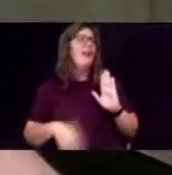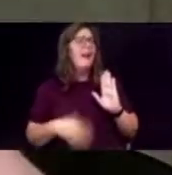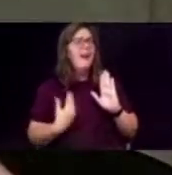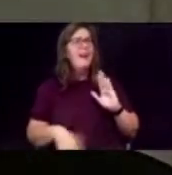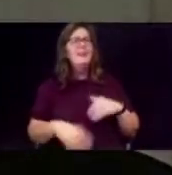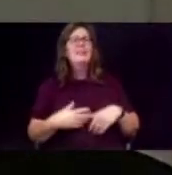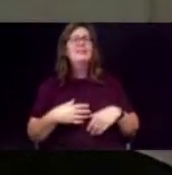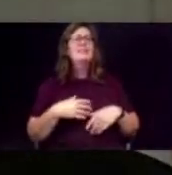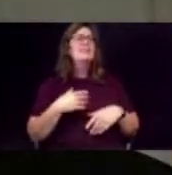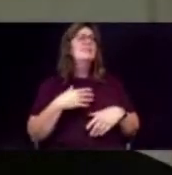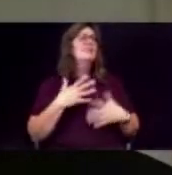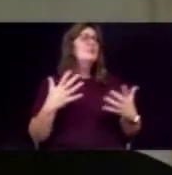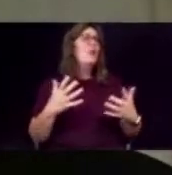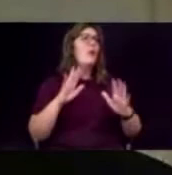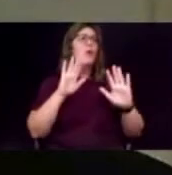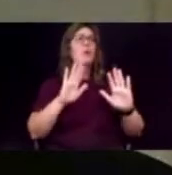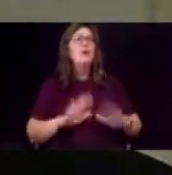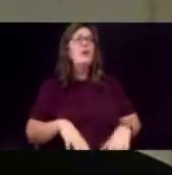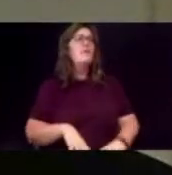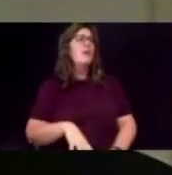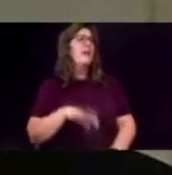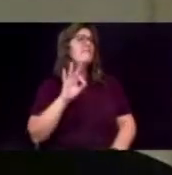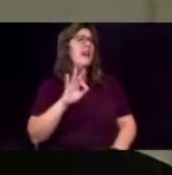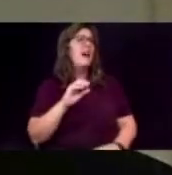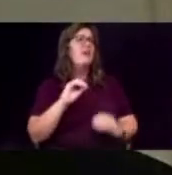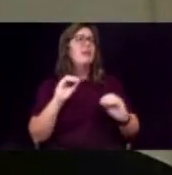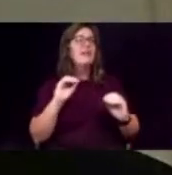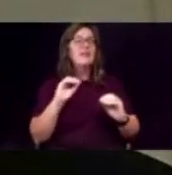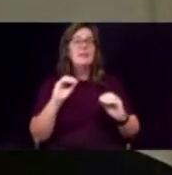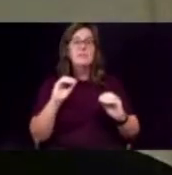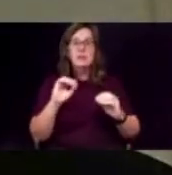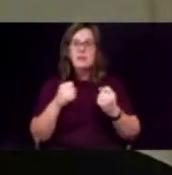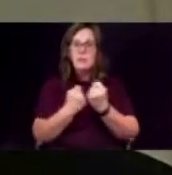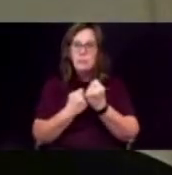um wonderful and i found nothing but support in my jewish community